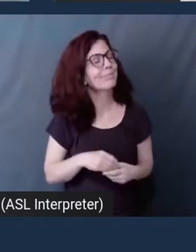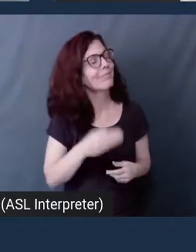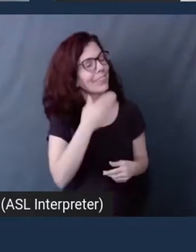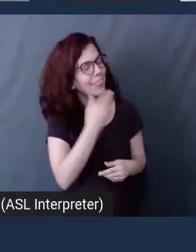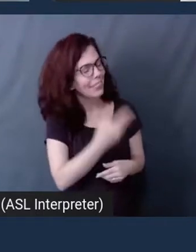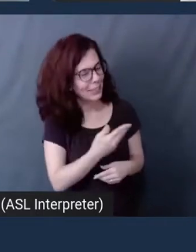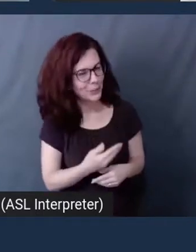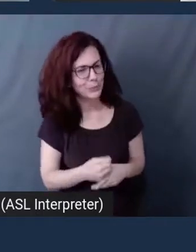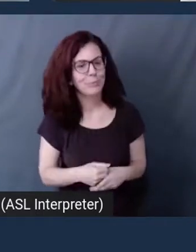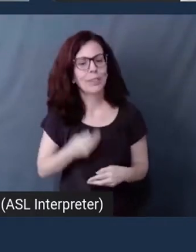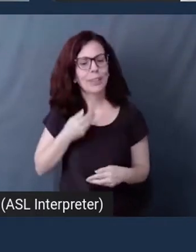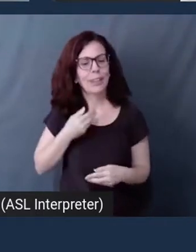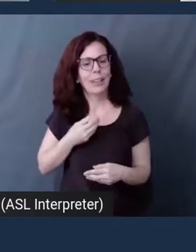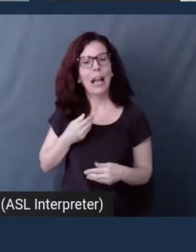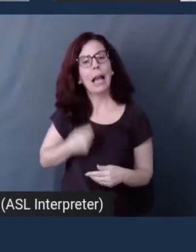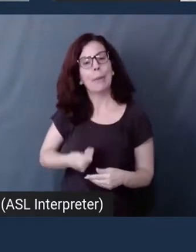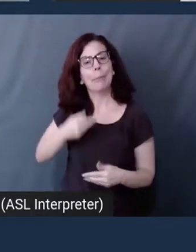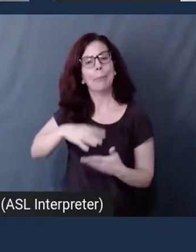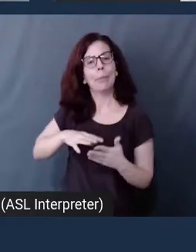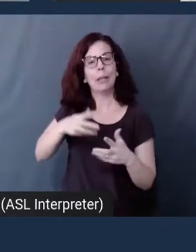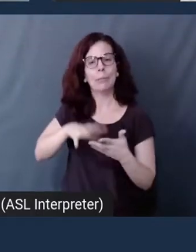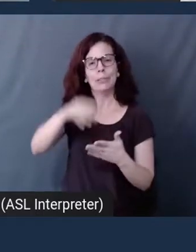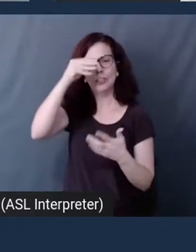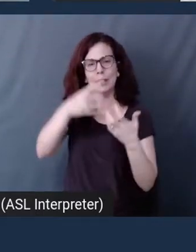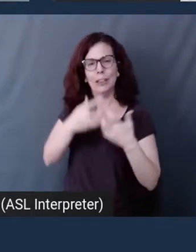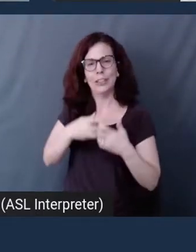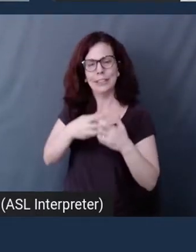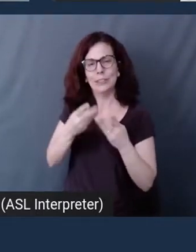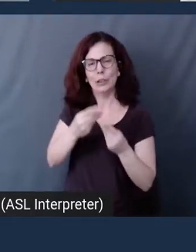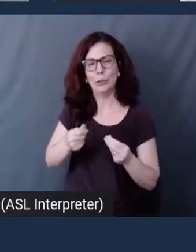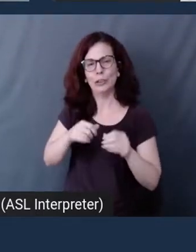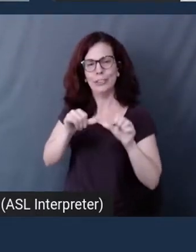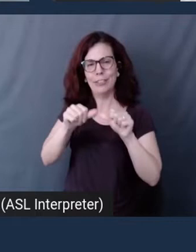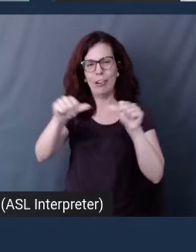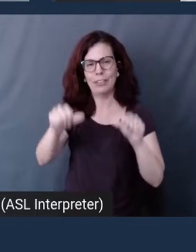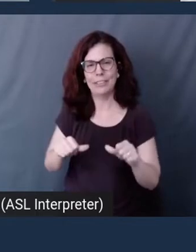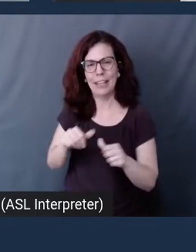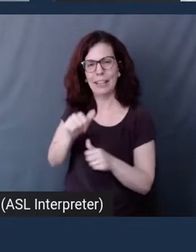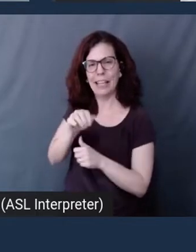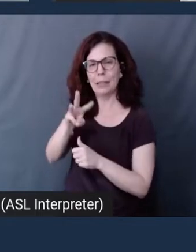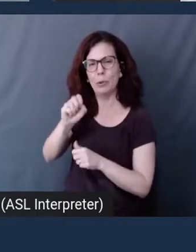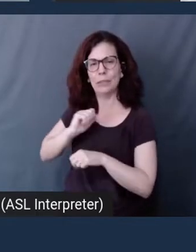So I'm a machine learning solutions architect with AWS. I'm based out of Dallas, and my specialty's more